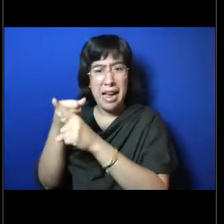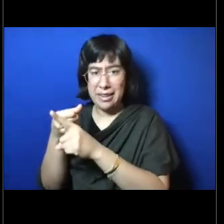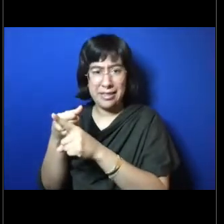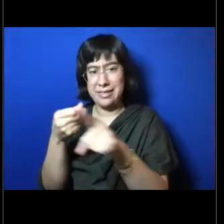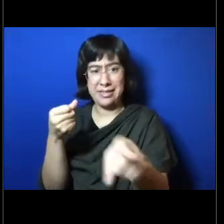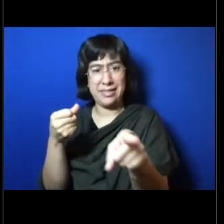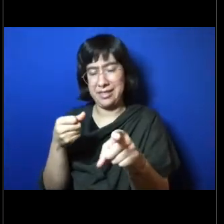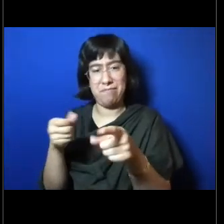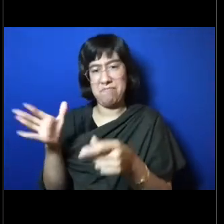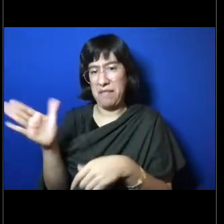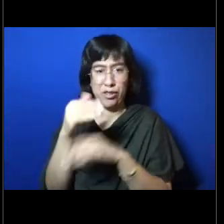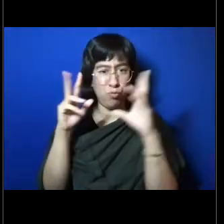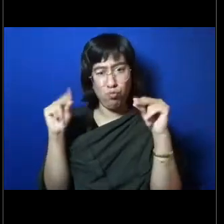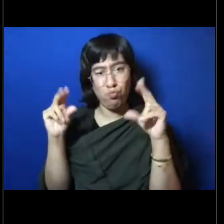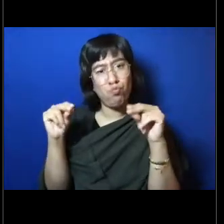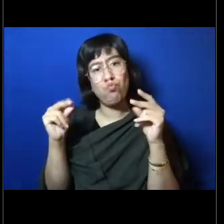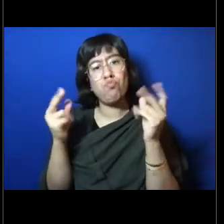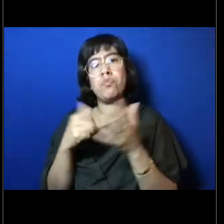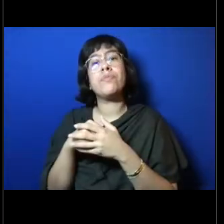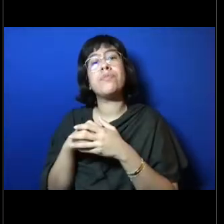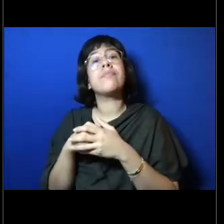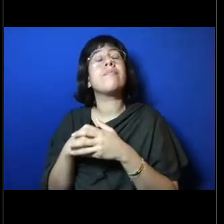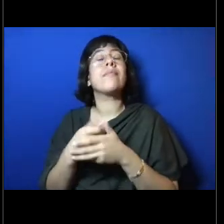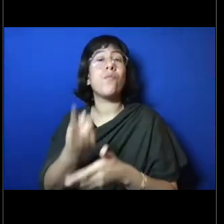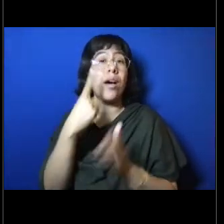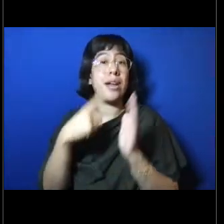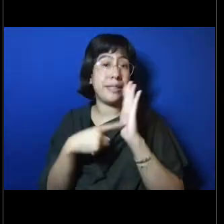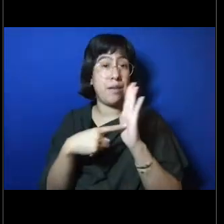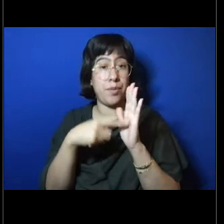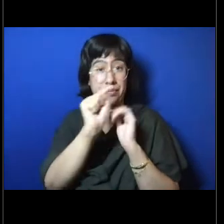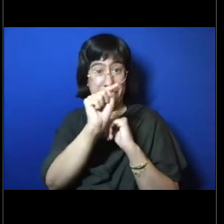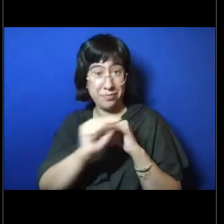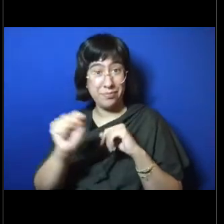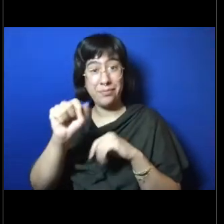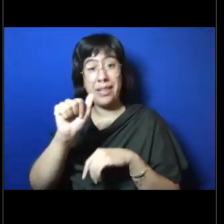And just as an example these abalone are mostly red abalone